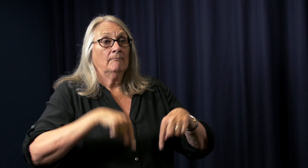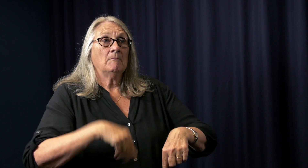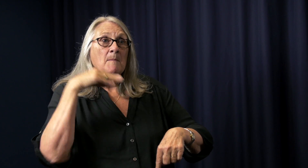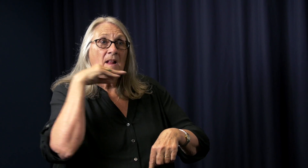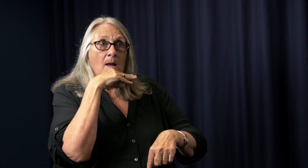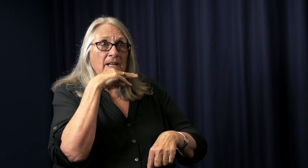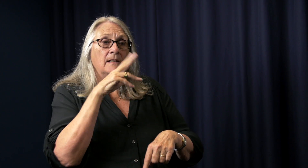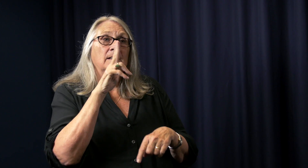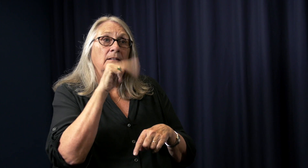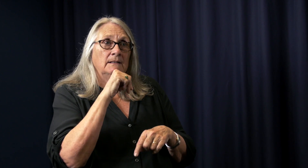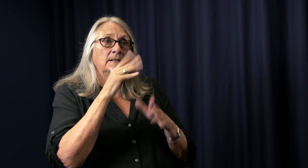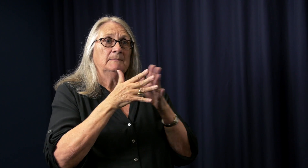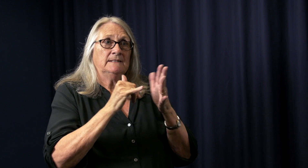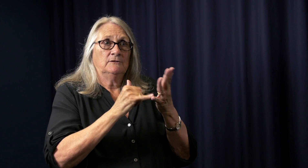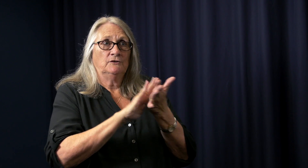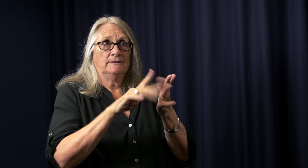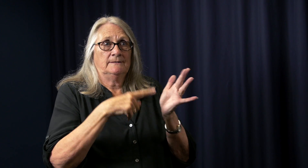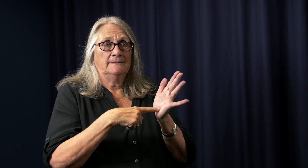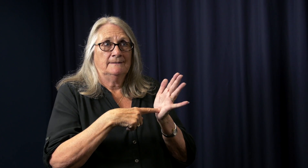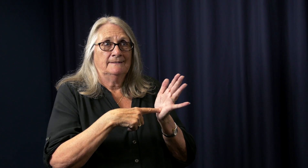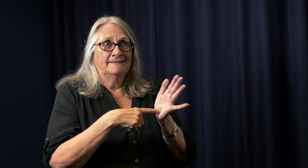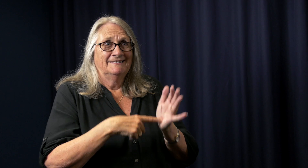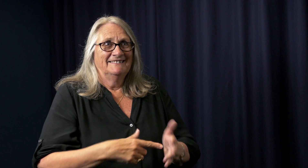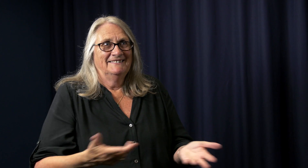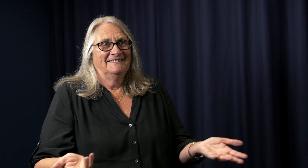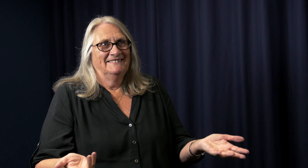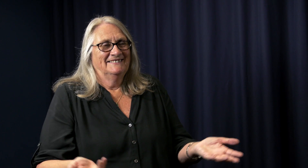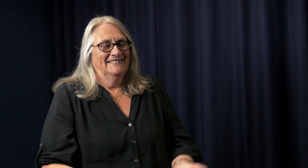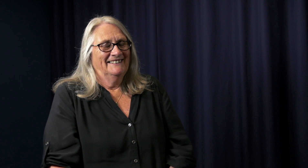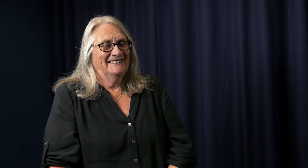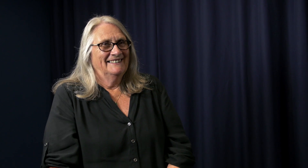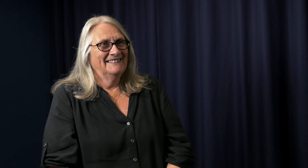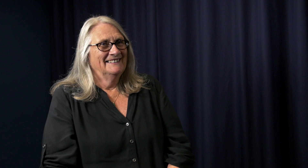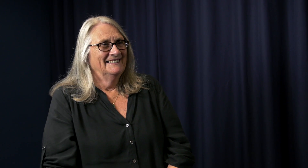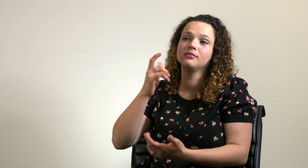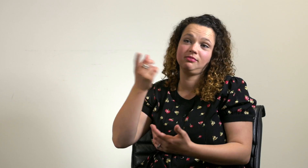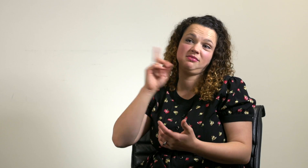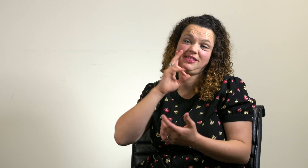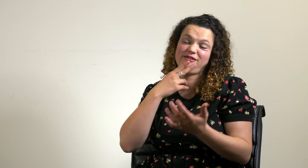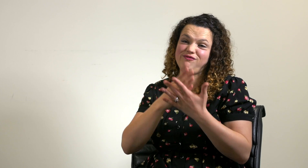Here in Melbourne that sign, is 'shit '. So there you go.